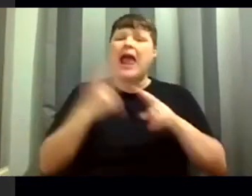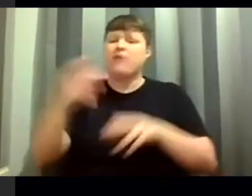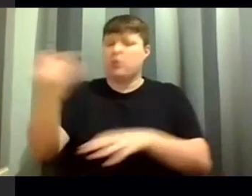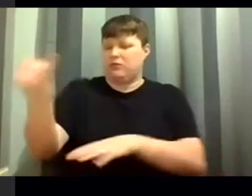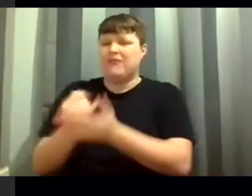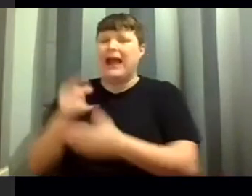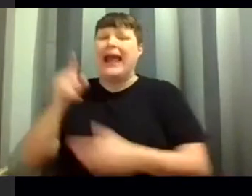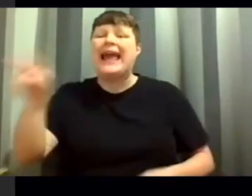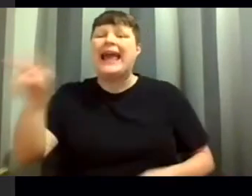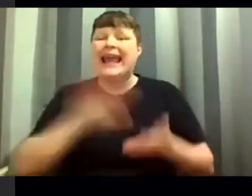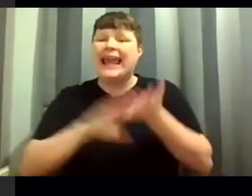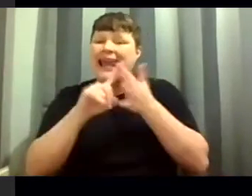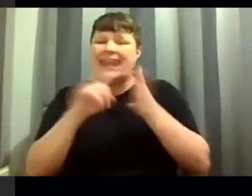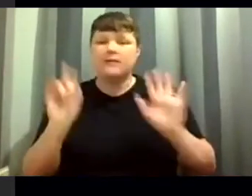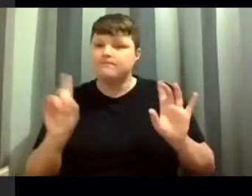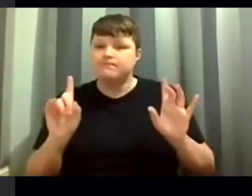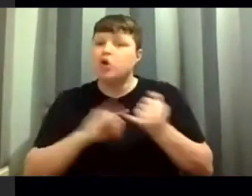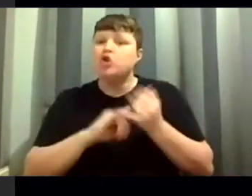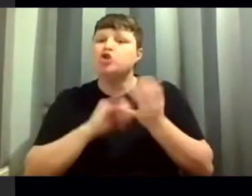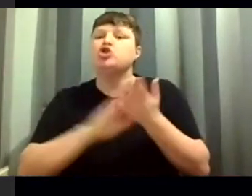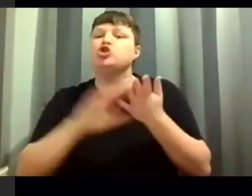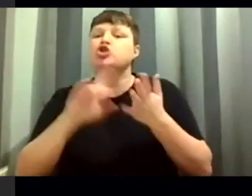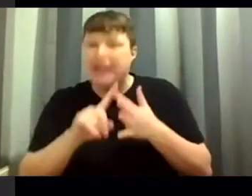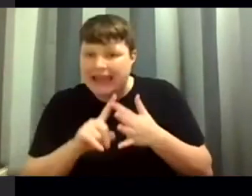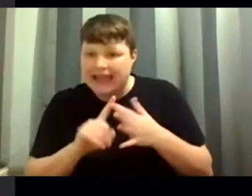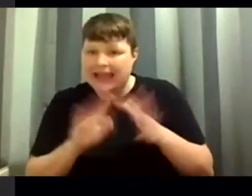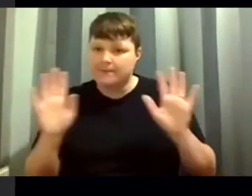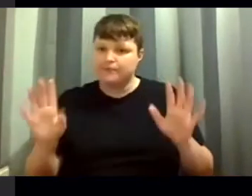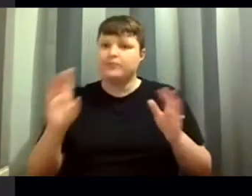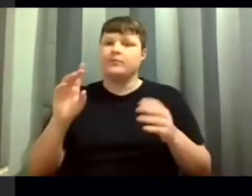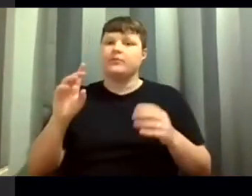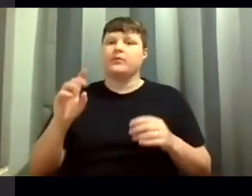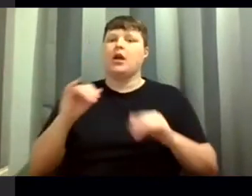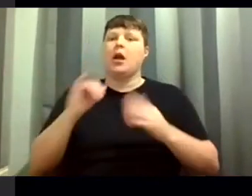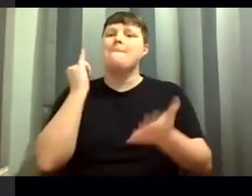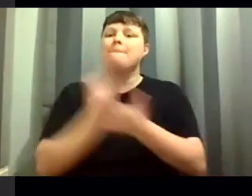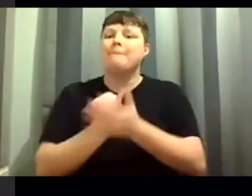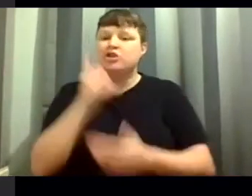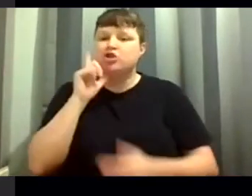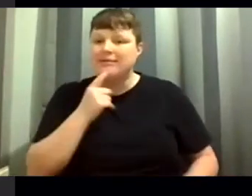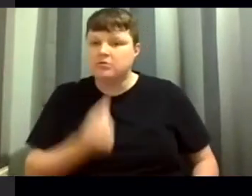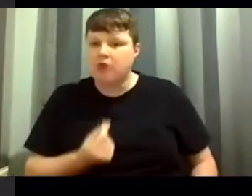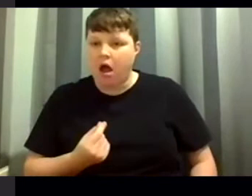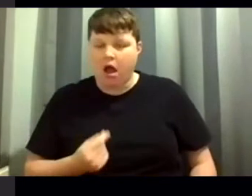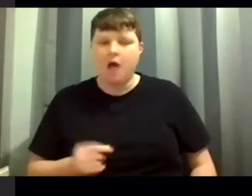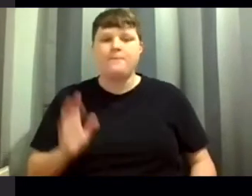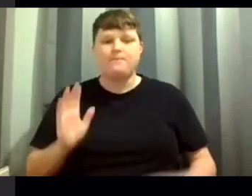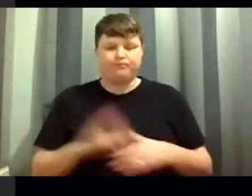naming and misgendering. Also, just giving people practical advice. I think it's less daunting for